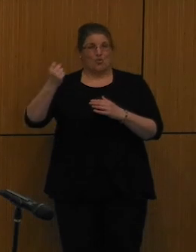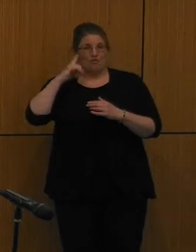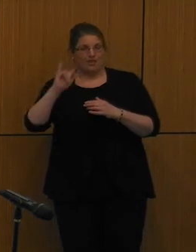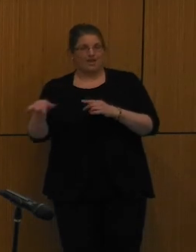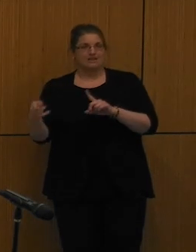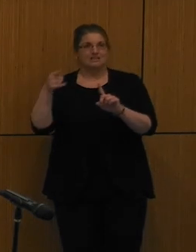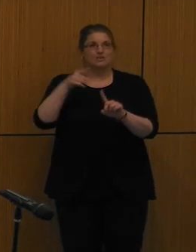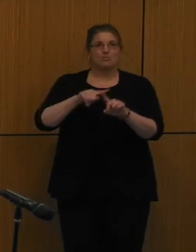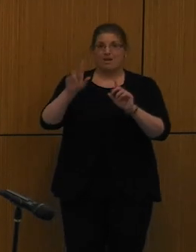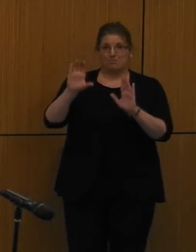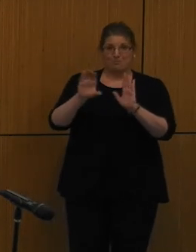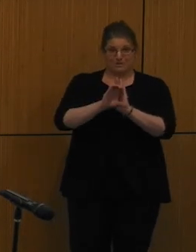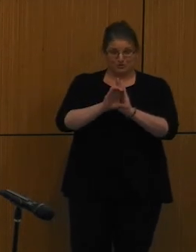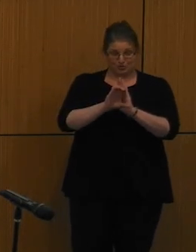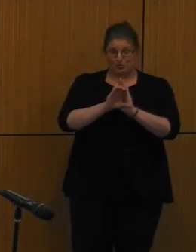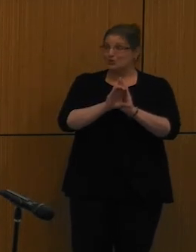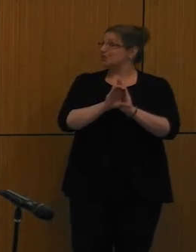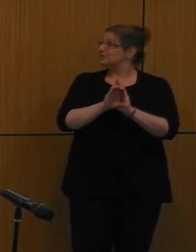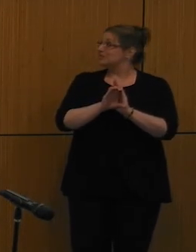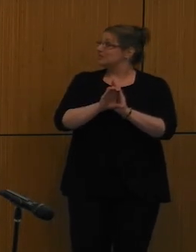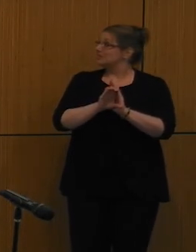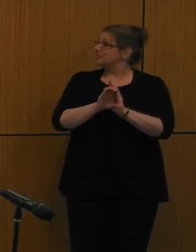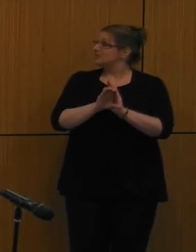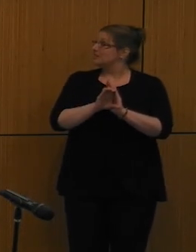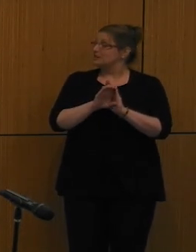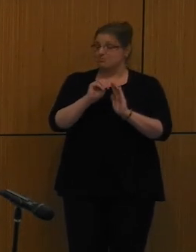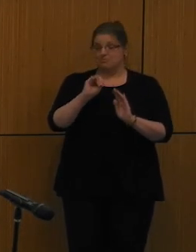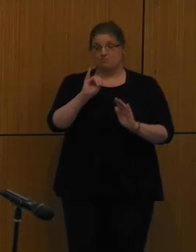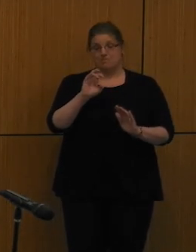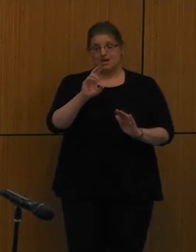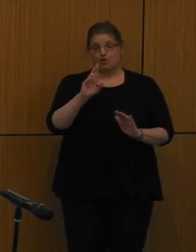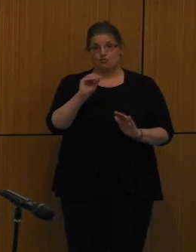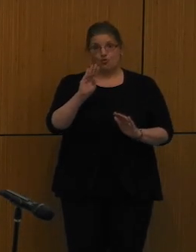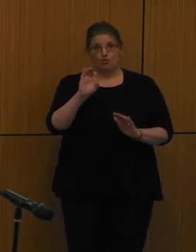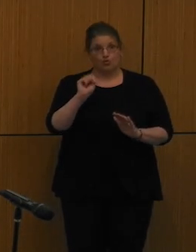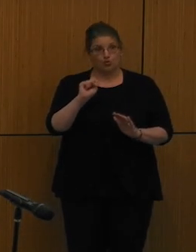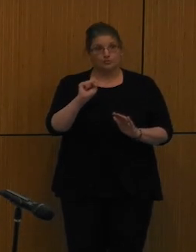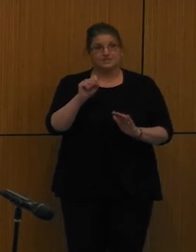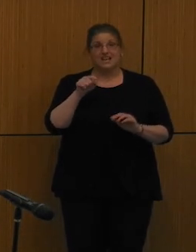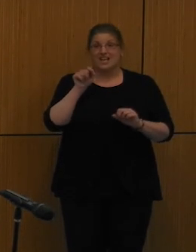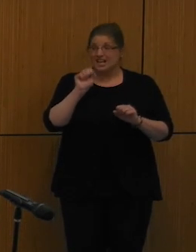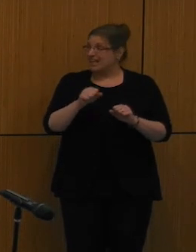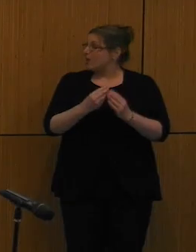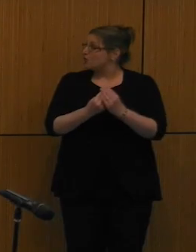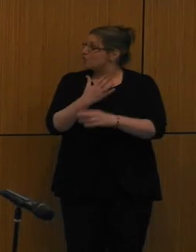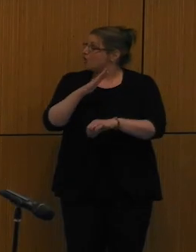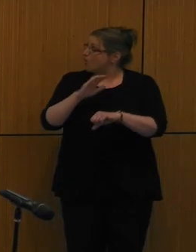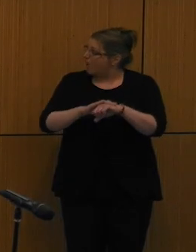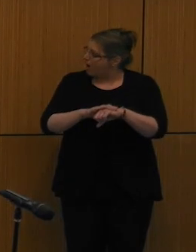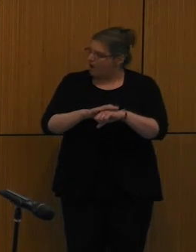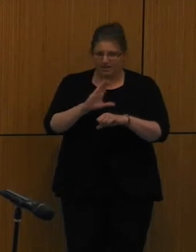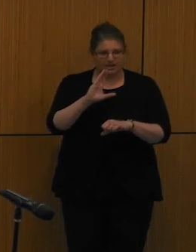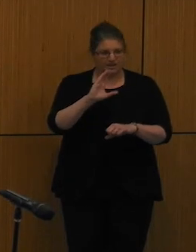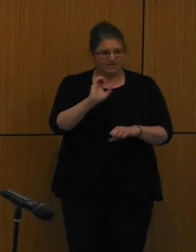picture of the microbes that we're able to grow on. Just cellulose. Cellulose makes the most, of plant material.